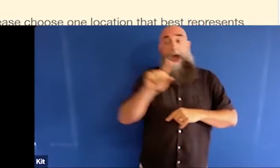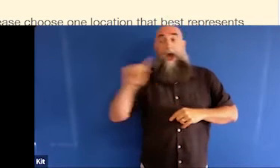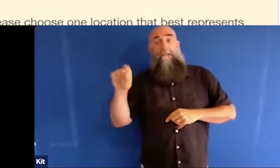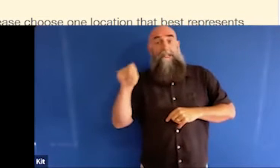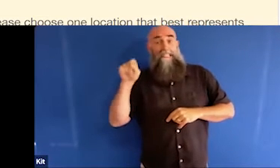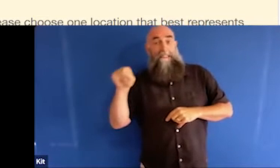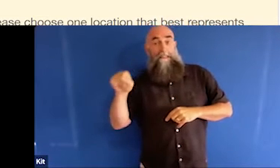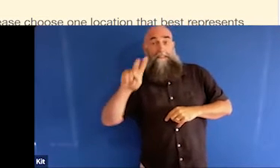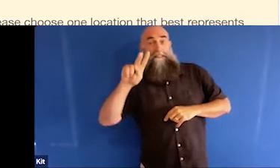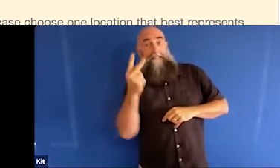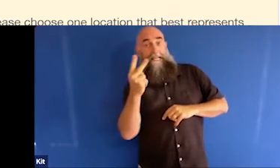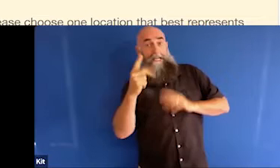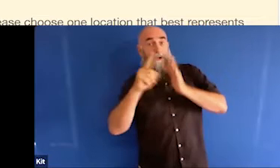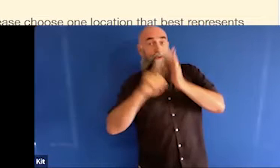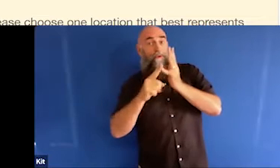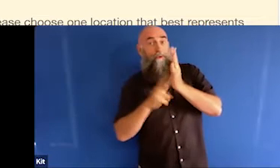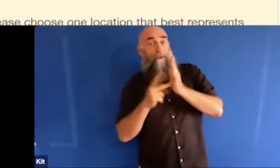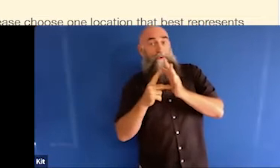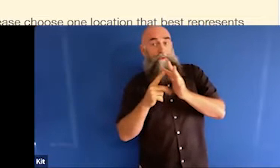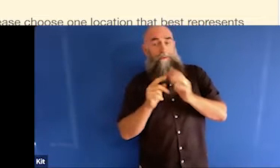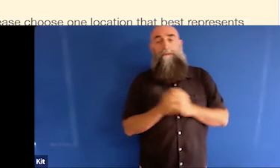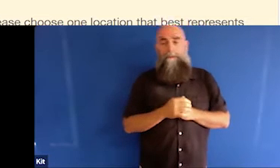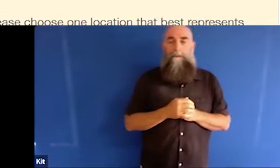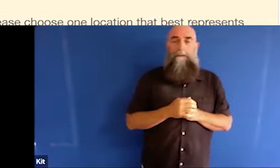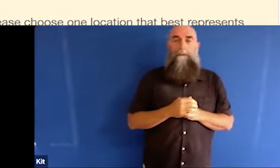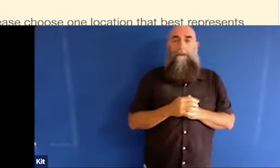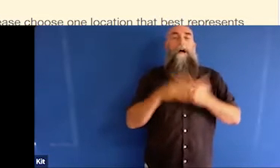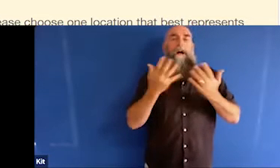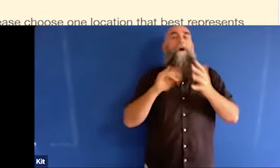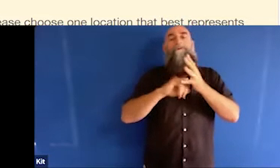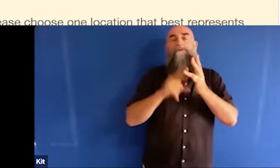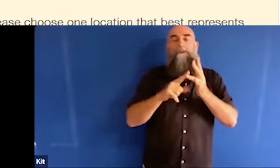Yes, 1st. So when you're putting in an application for this one,